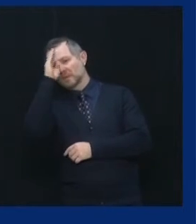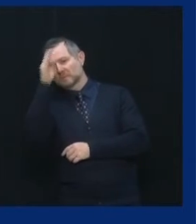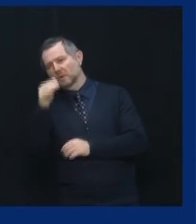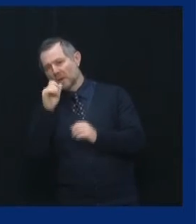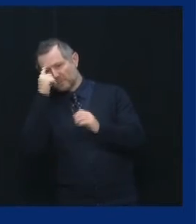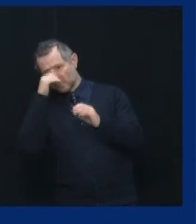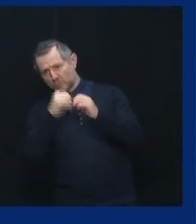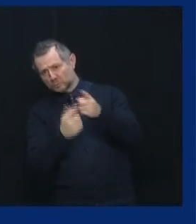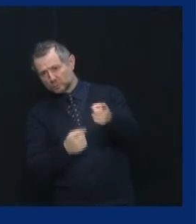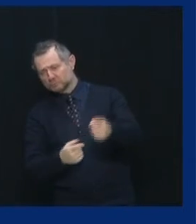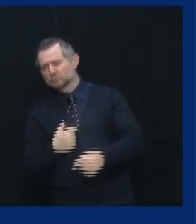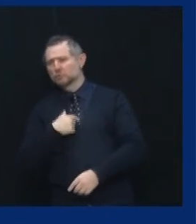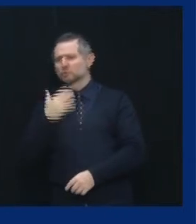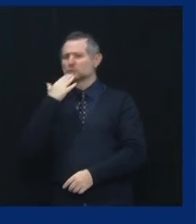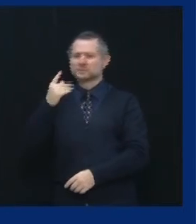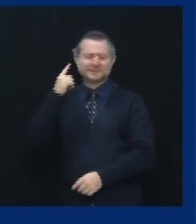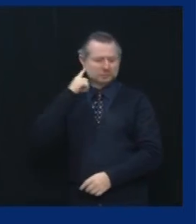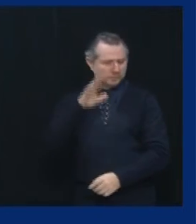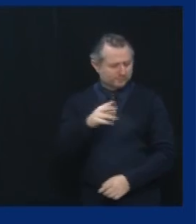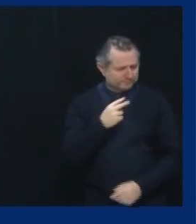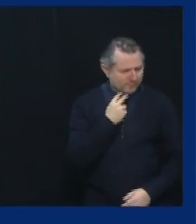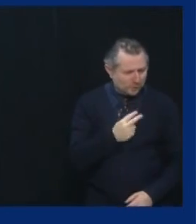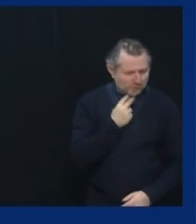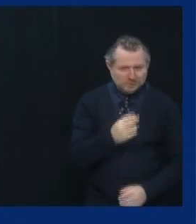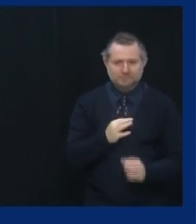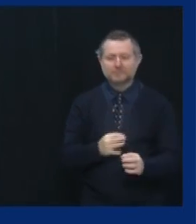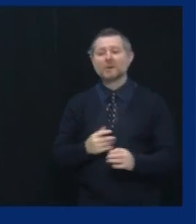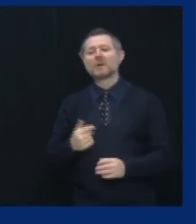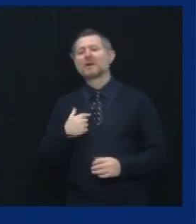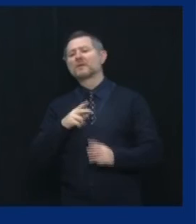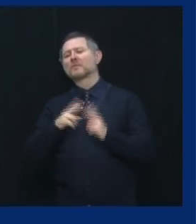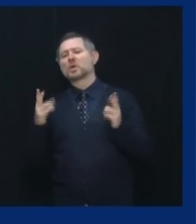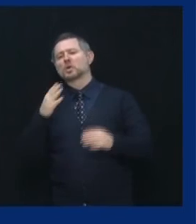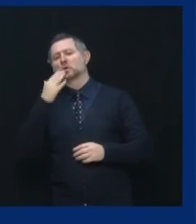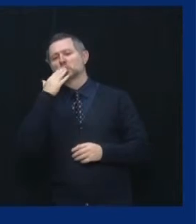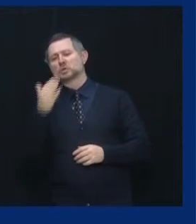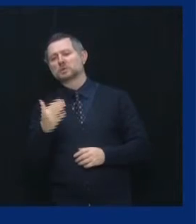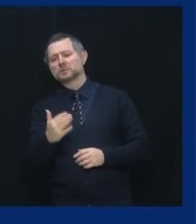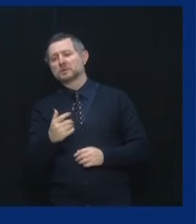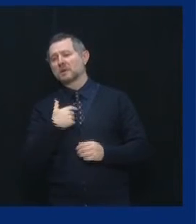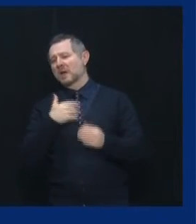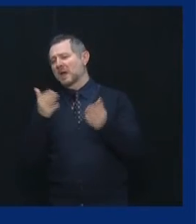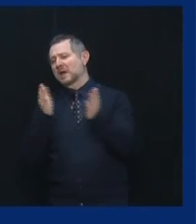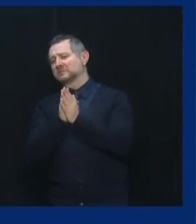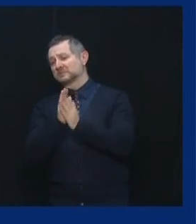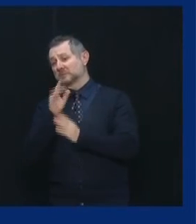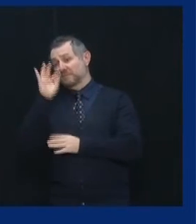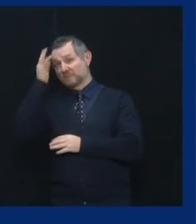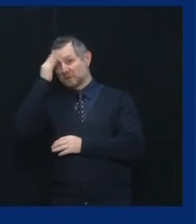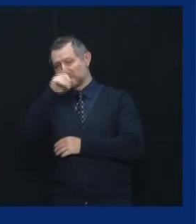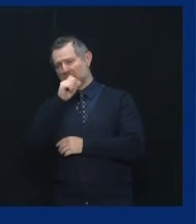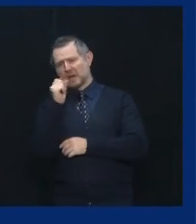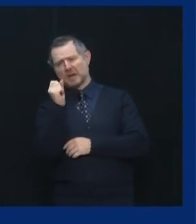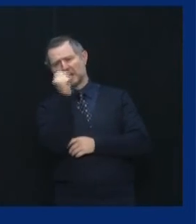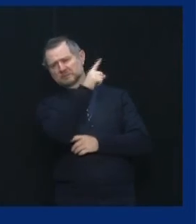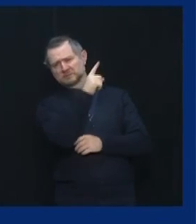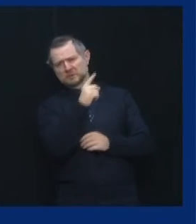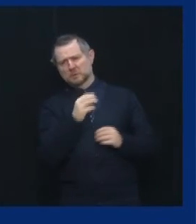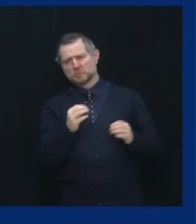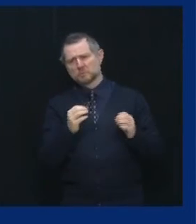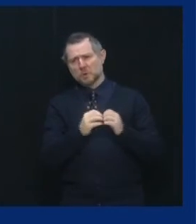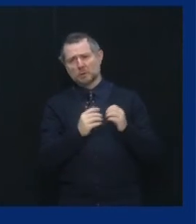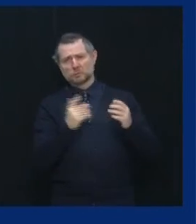NOW OPEN.